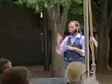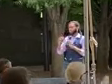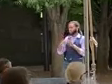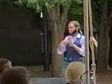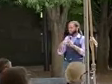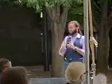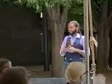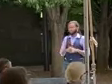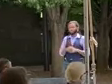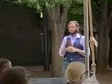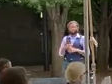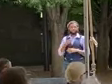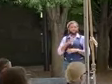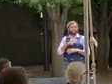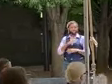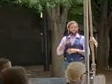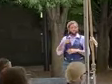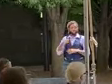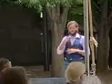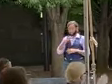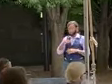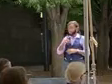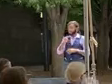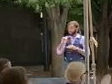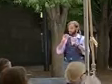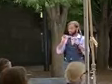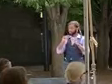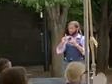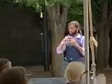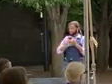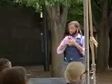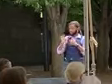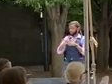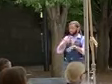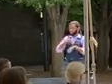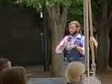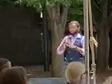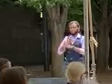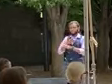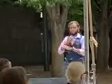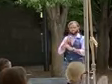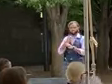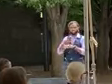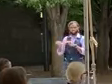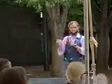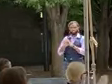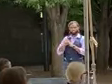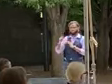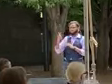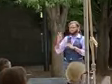The Congresswoman taught law full-time at Georgetown University before being elected.